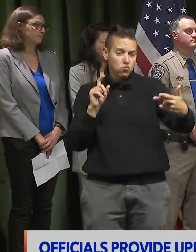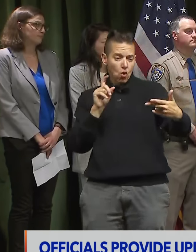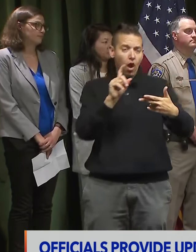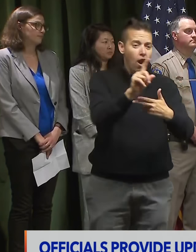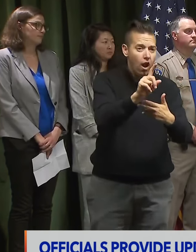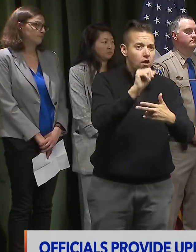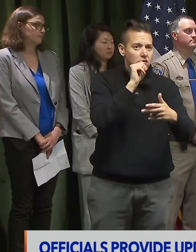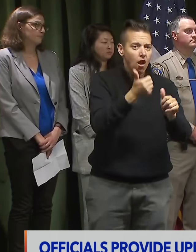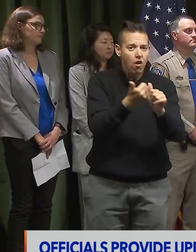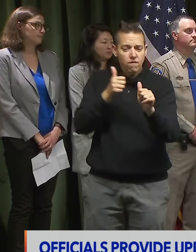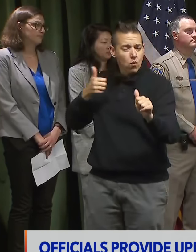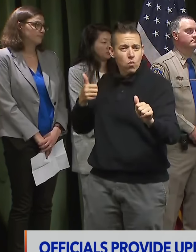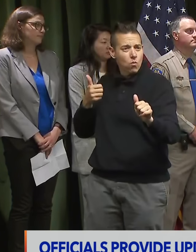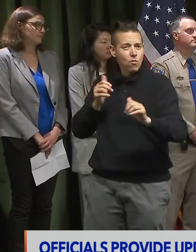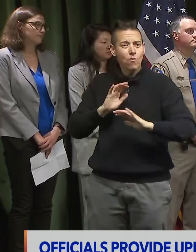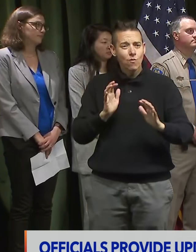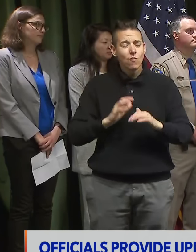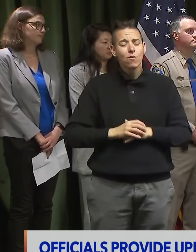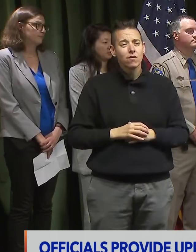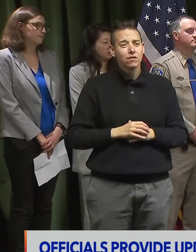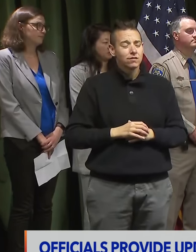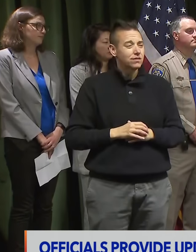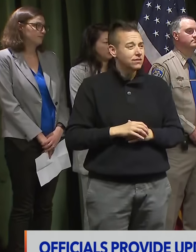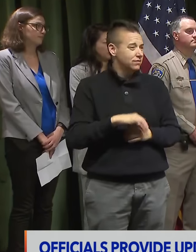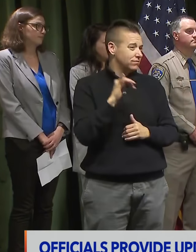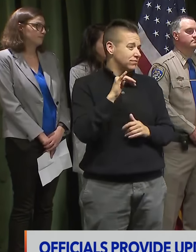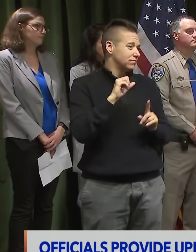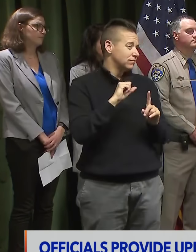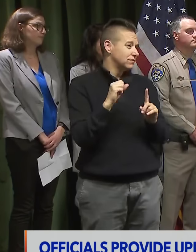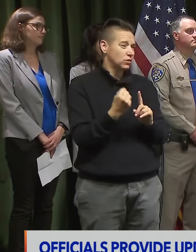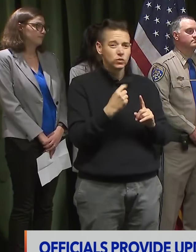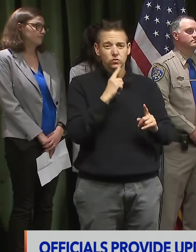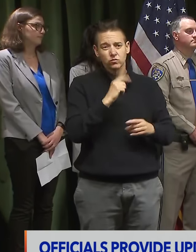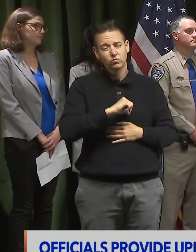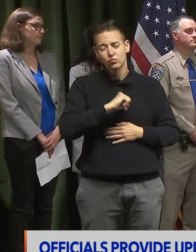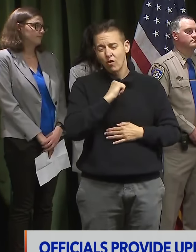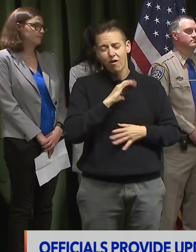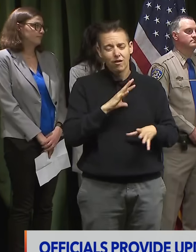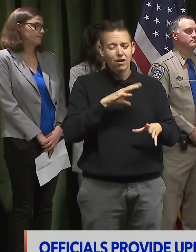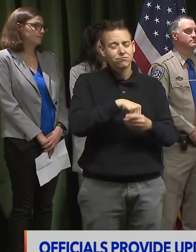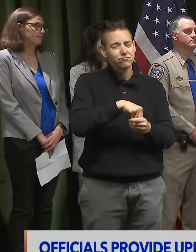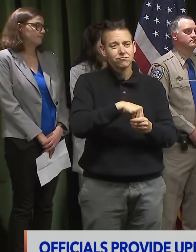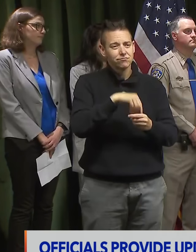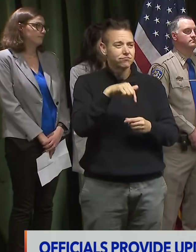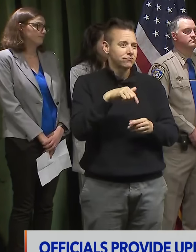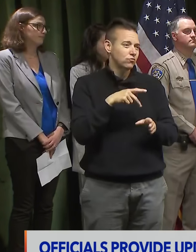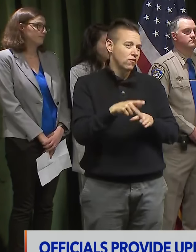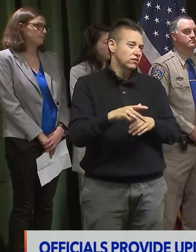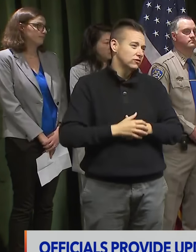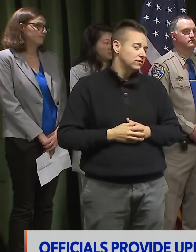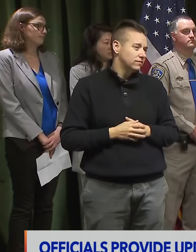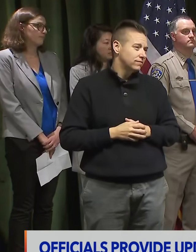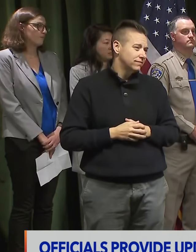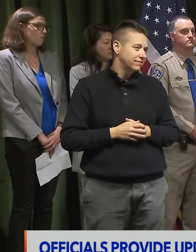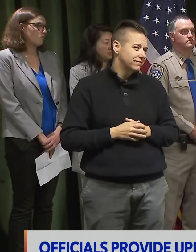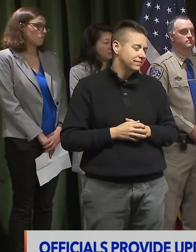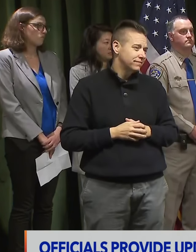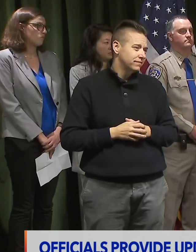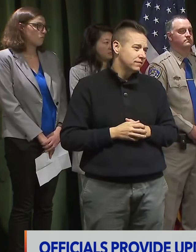A BADGE 24 7, 7, DAYS A WEEK AND THEY GO OUT THERE. THERE'S GUNFIRE THEY RUN TO IT THAT